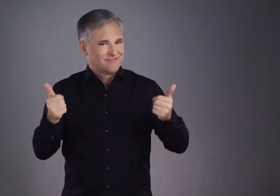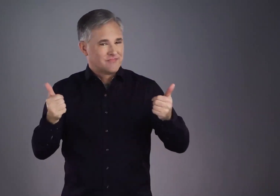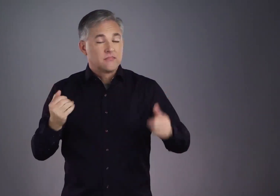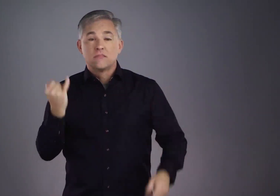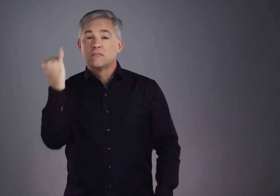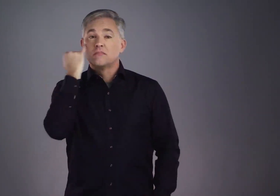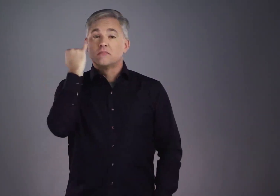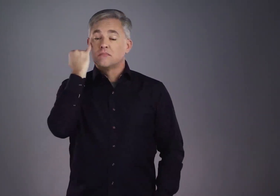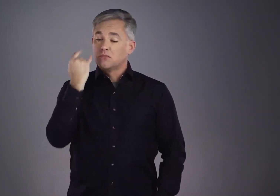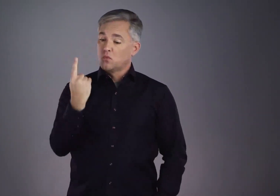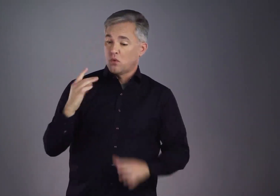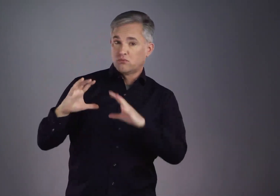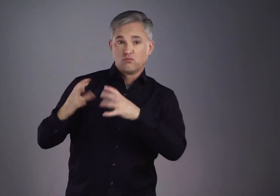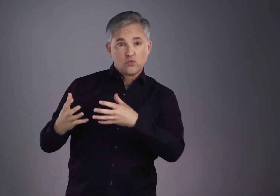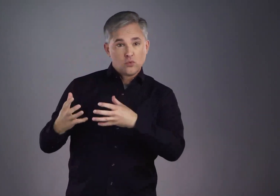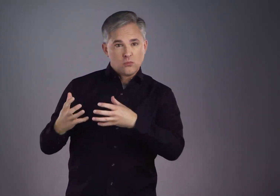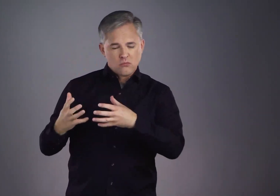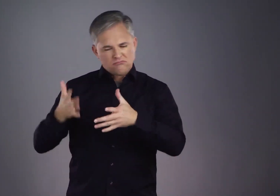or A.A. as a whole.